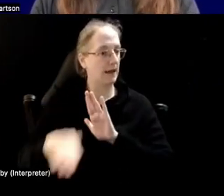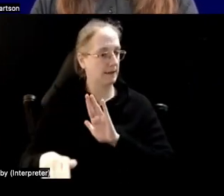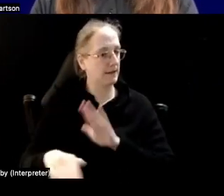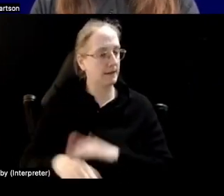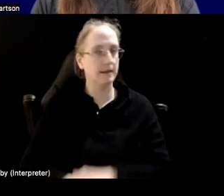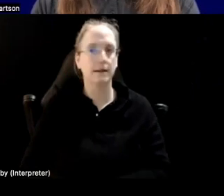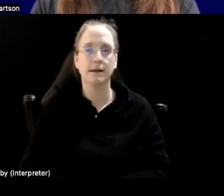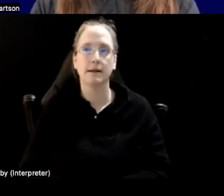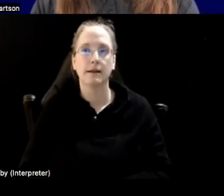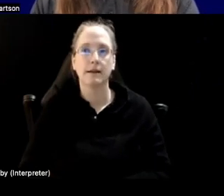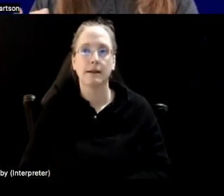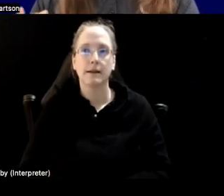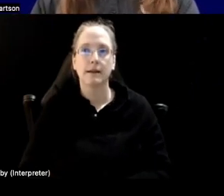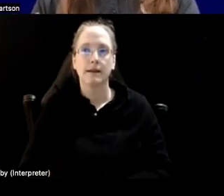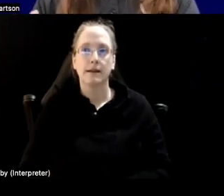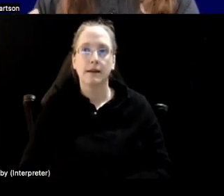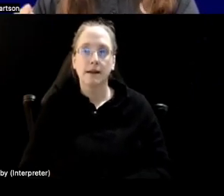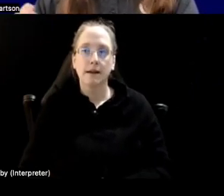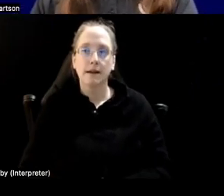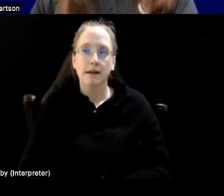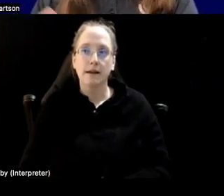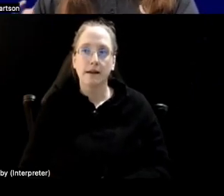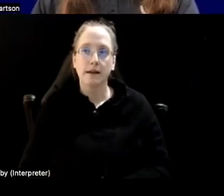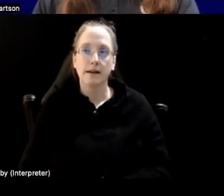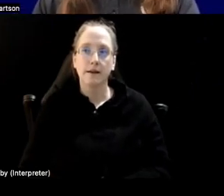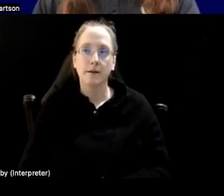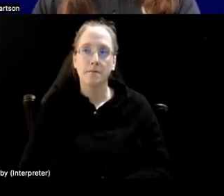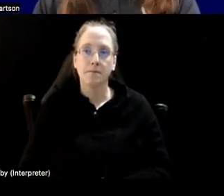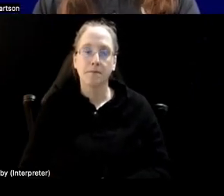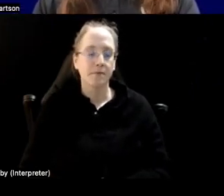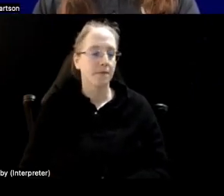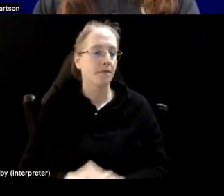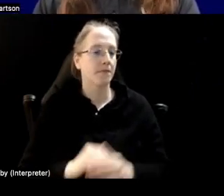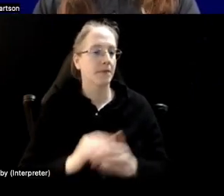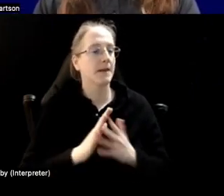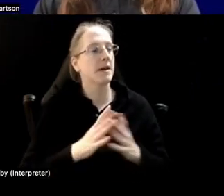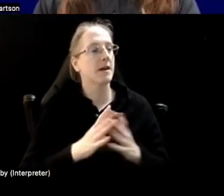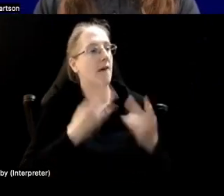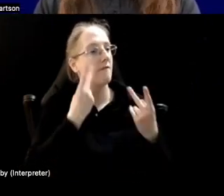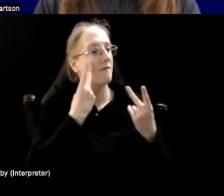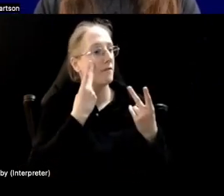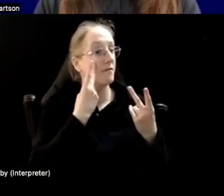It's the kind of way, I guess, the sighting and hearing way would be to maybe reflect